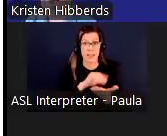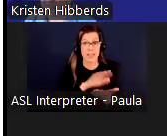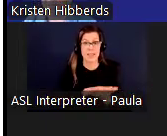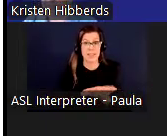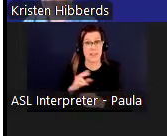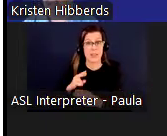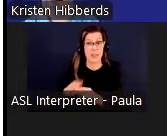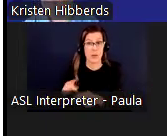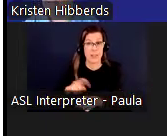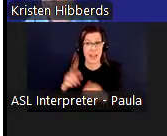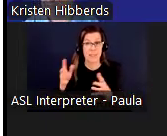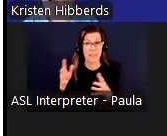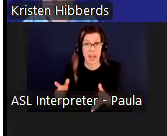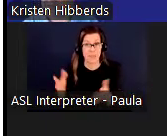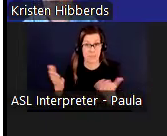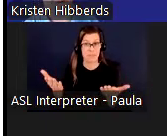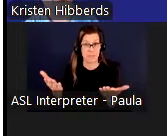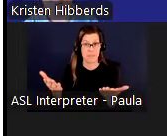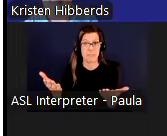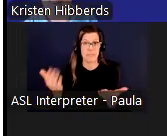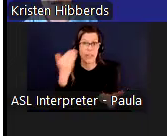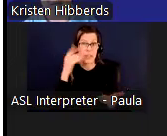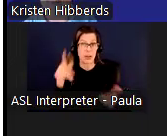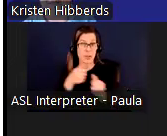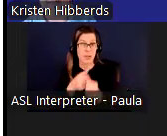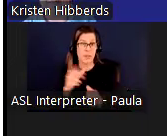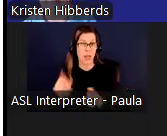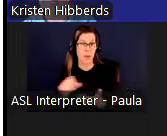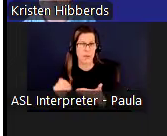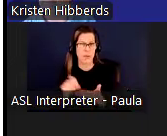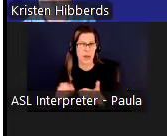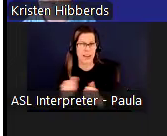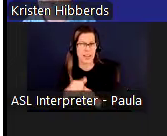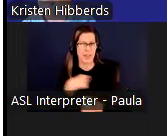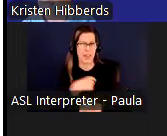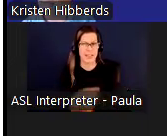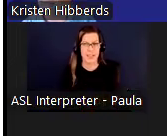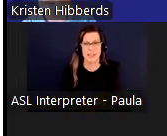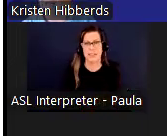short amount of time we have left, knowing you can follow up in writing with